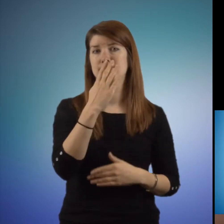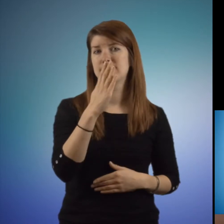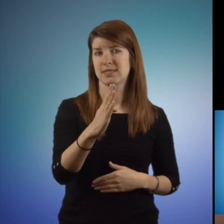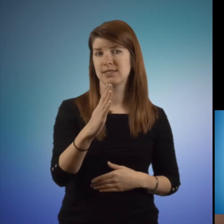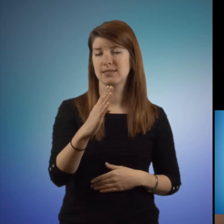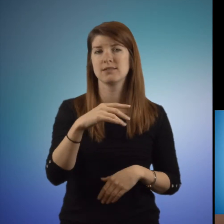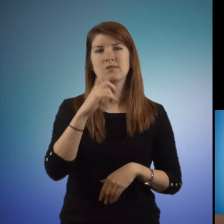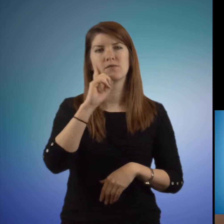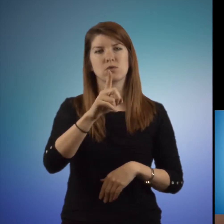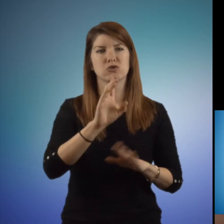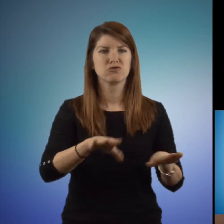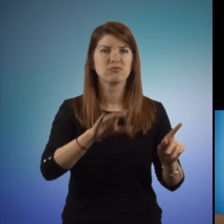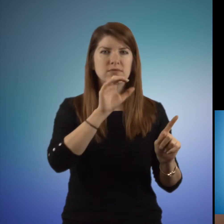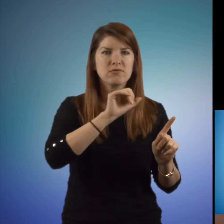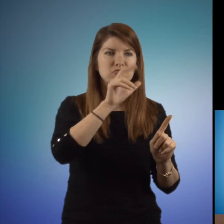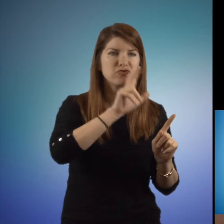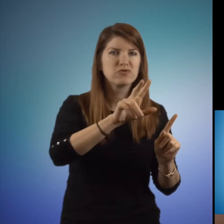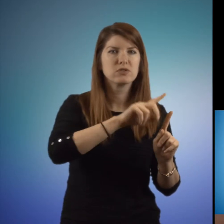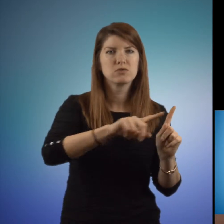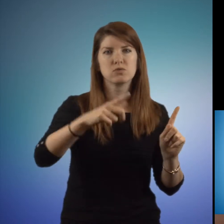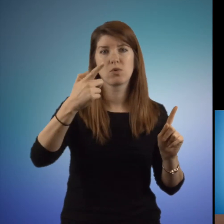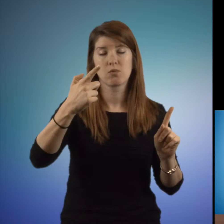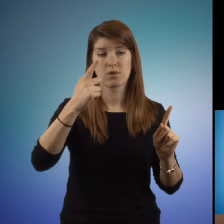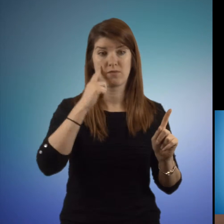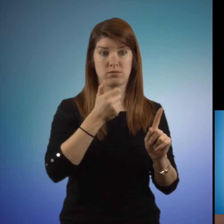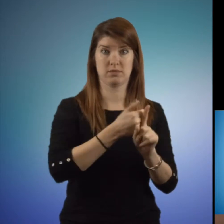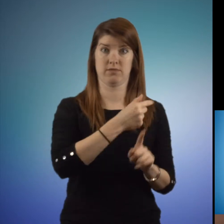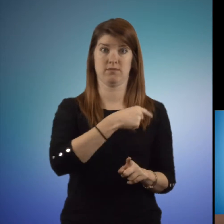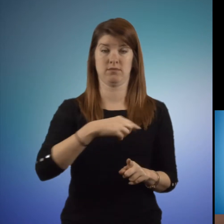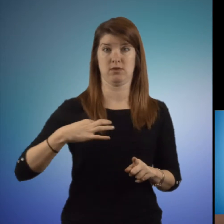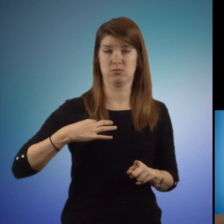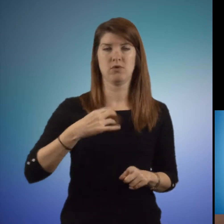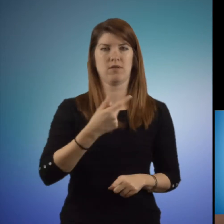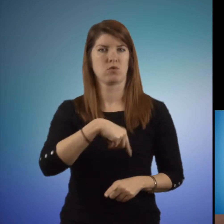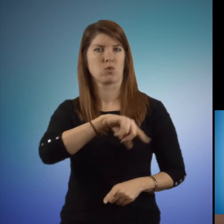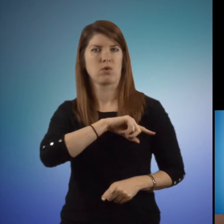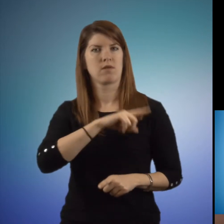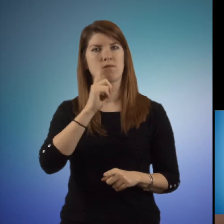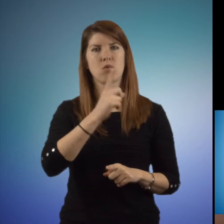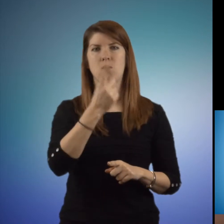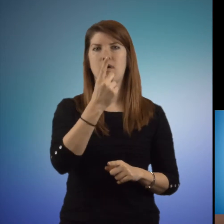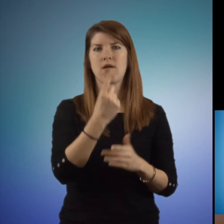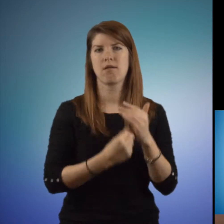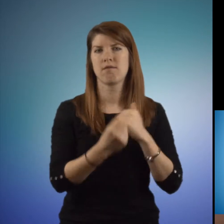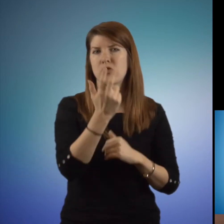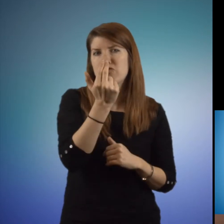to 21, to be eligible they have to qualify under one of 13 qualifying conditions.